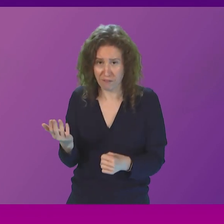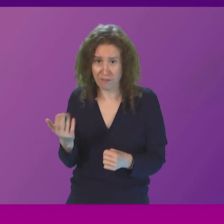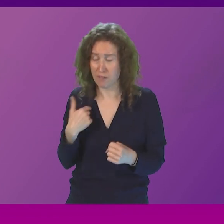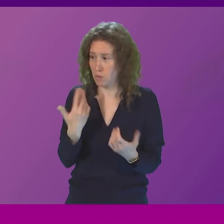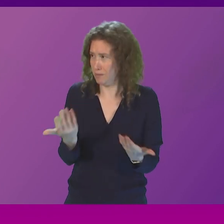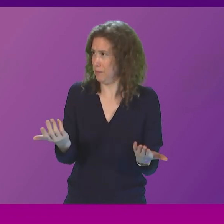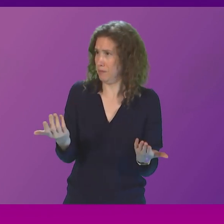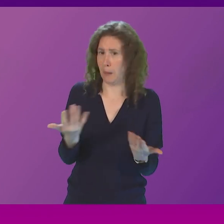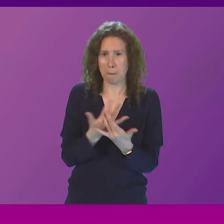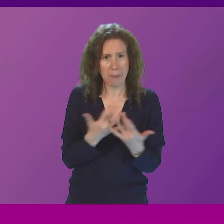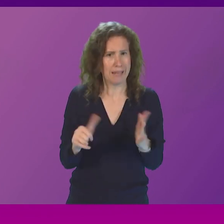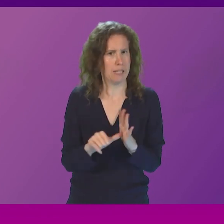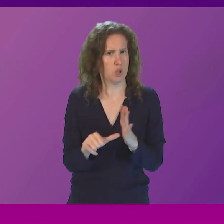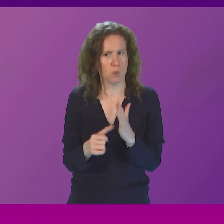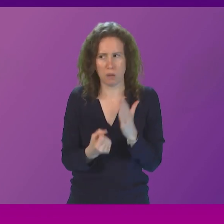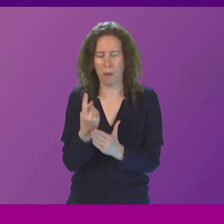many of the issues that are of its making.